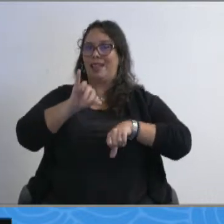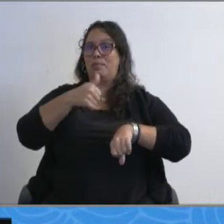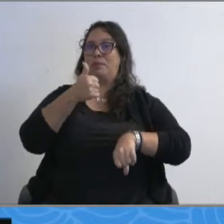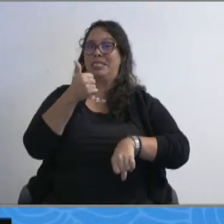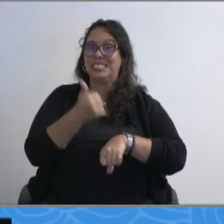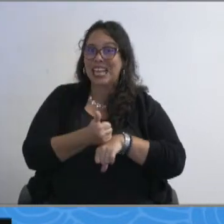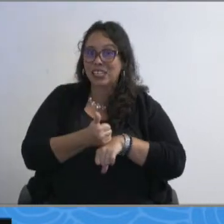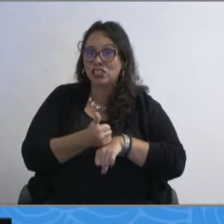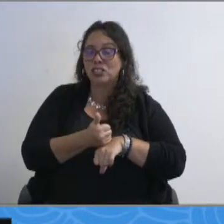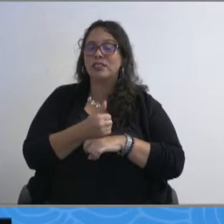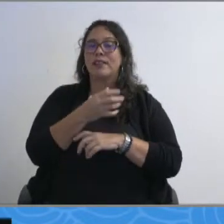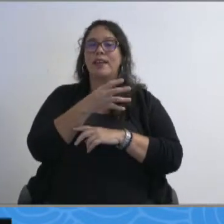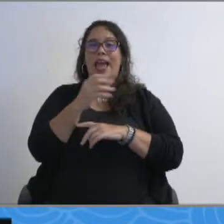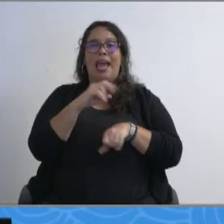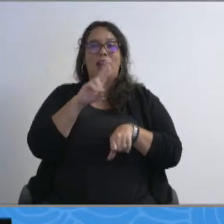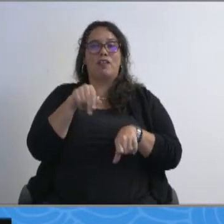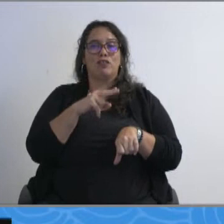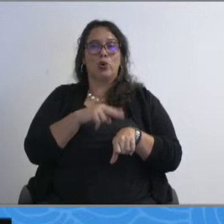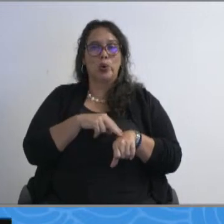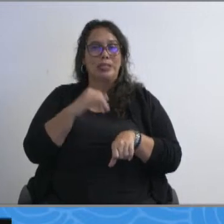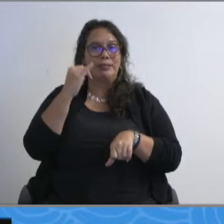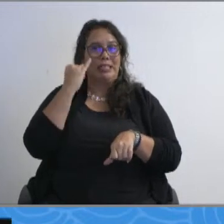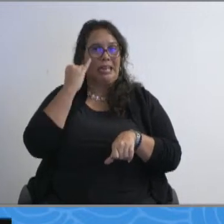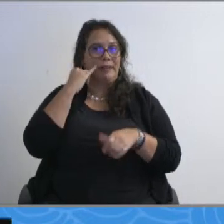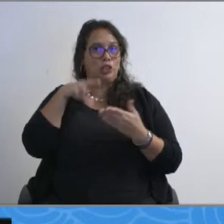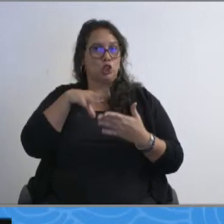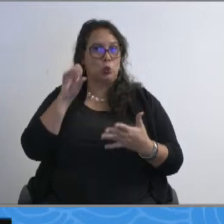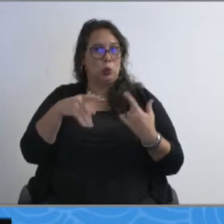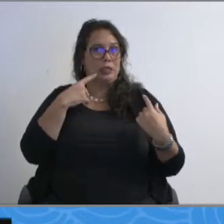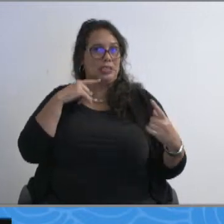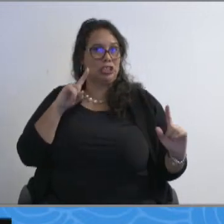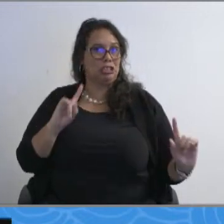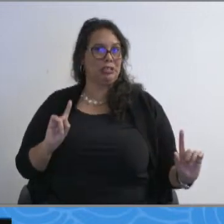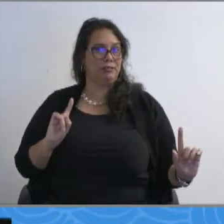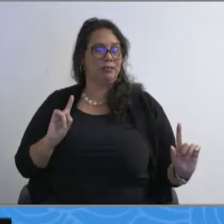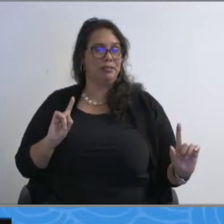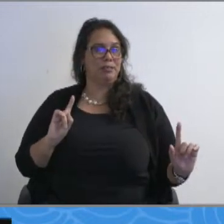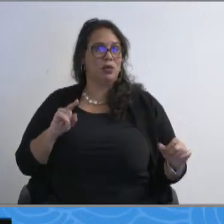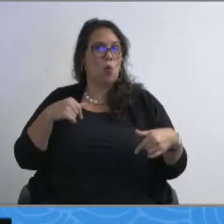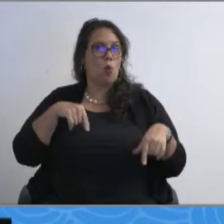and of course our student achievement as they access the interventions.